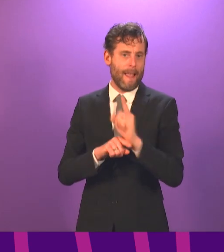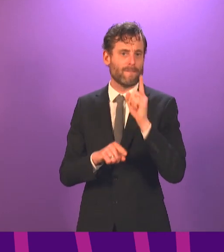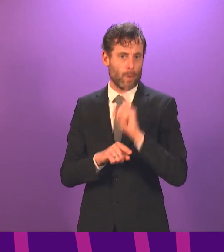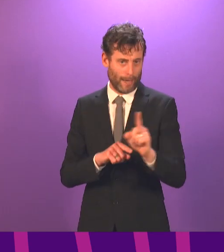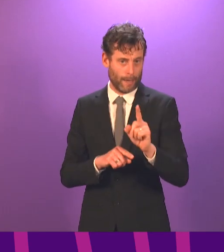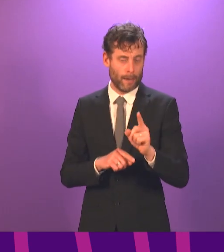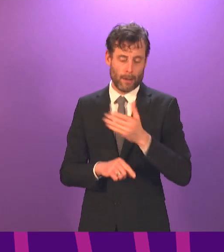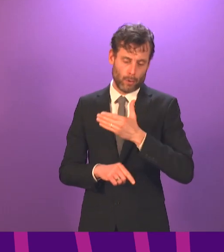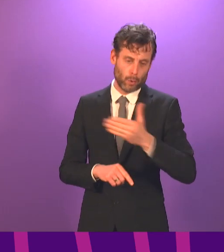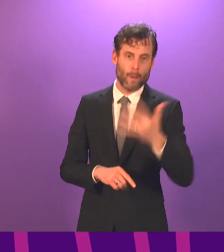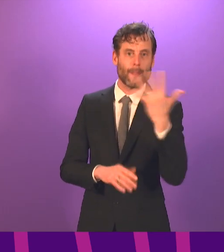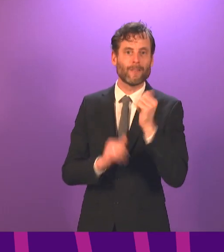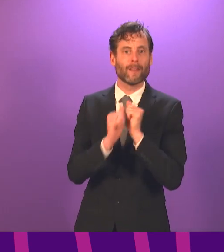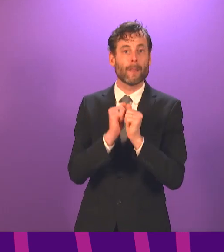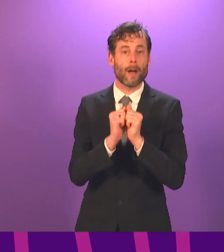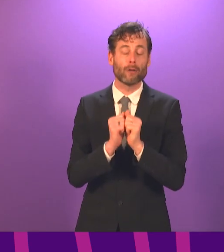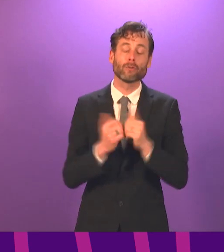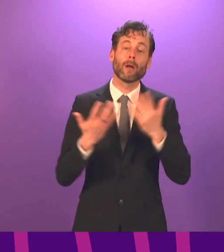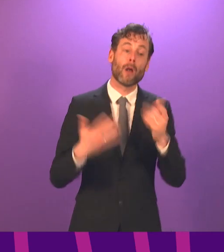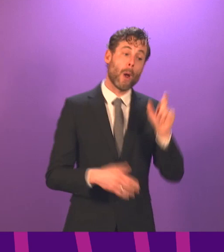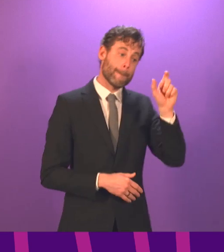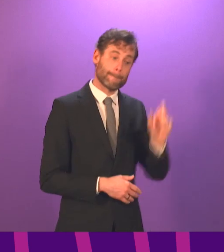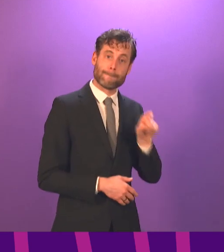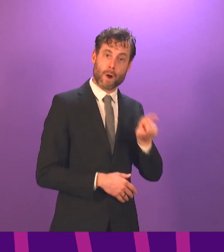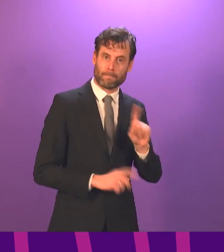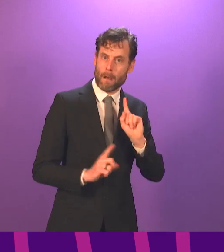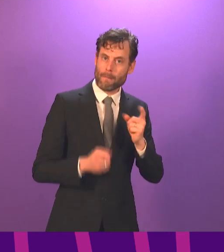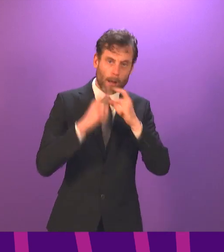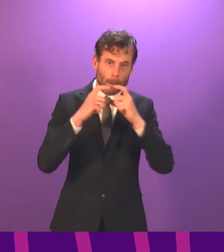On people not wearing masks at polling stations, I take it that the member means those entering